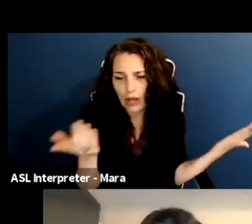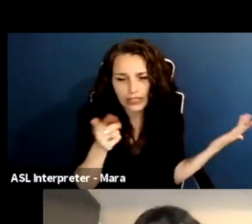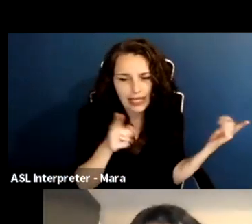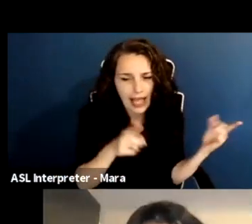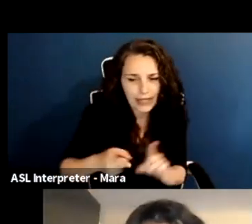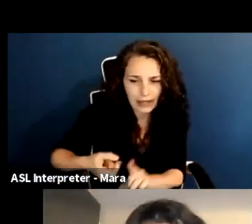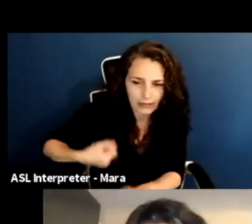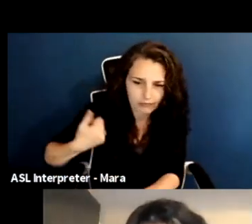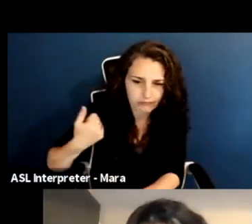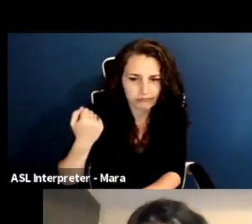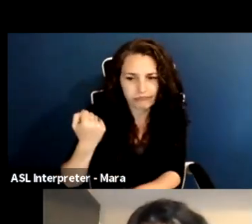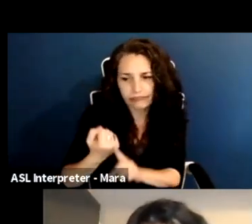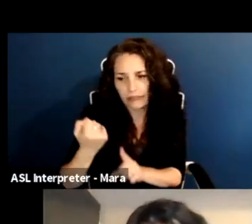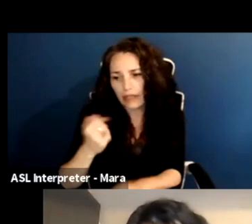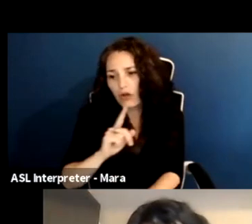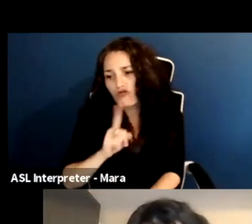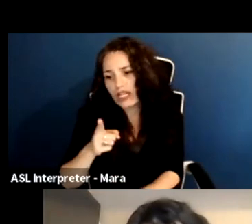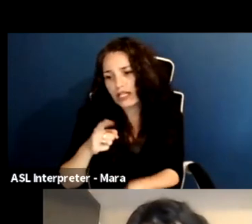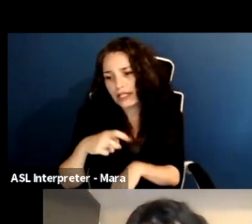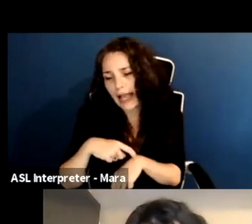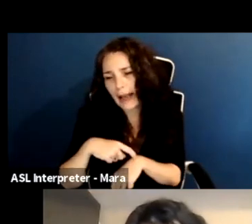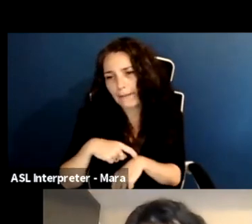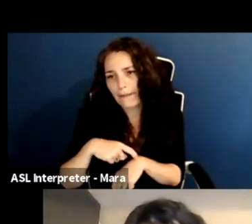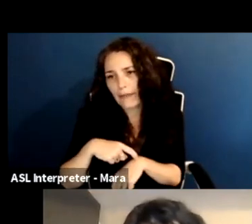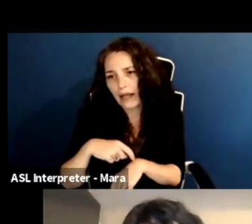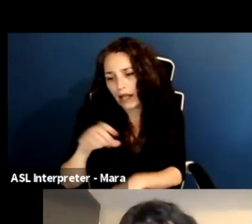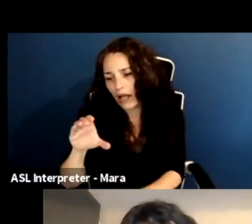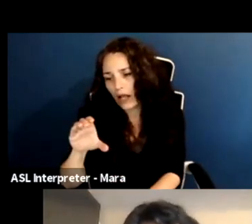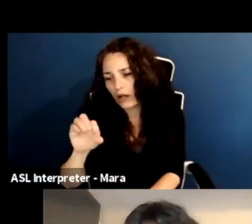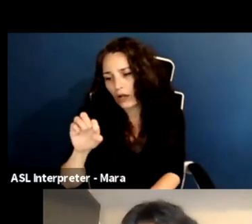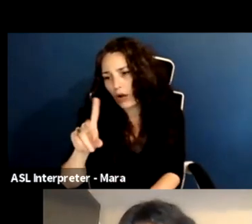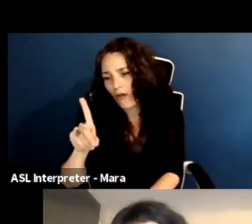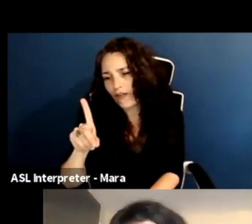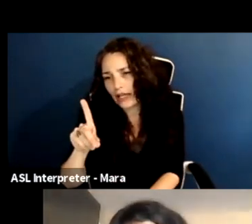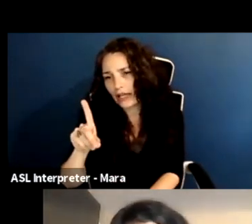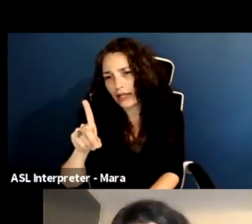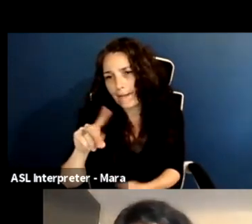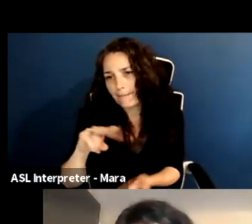And COVID made it interesting to me because I also felt like